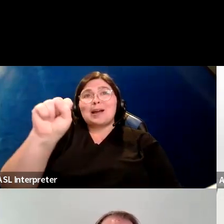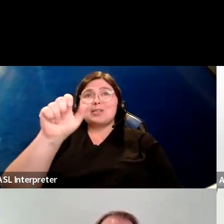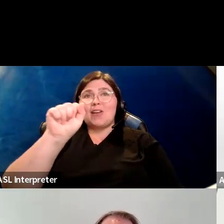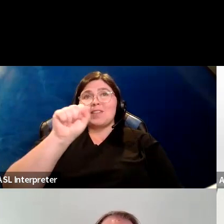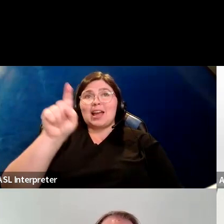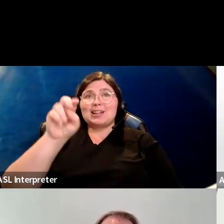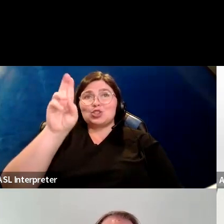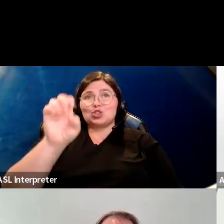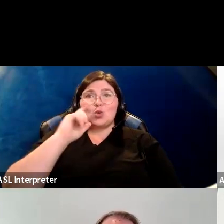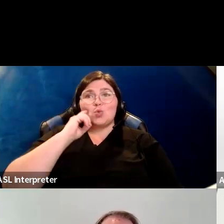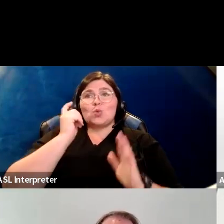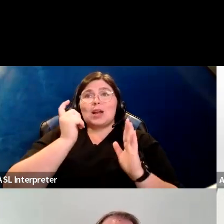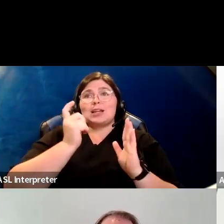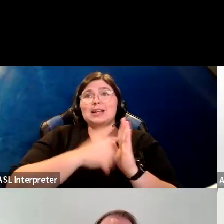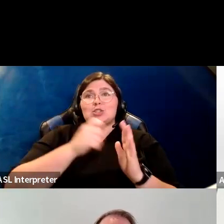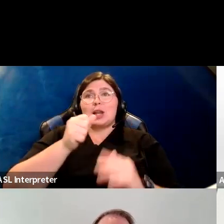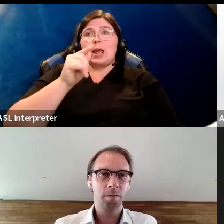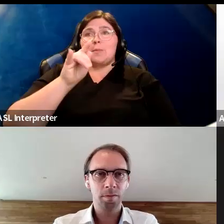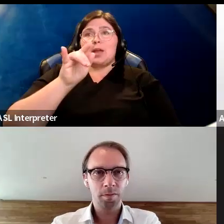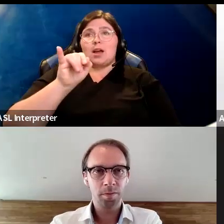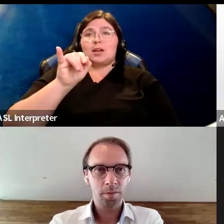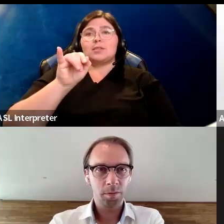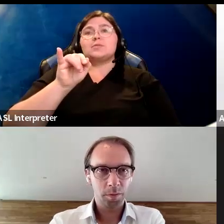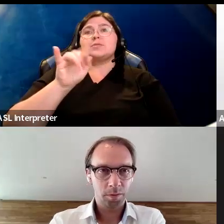API because in that project, we were